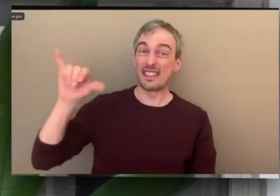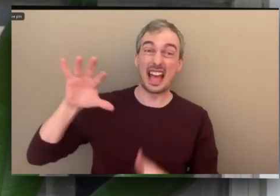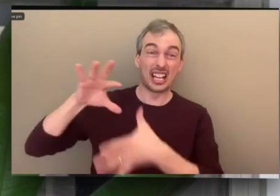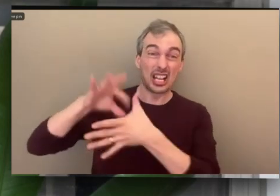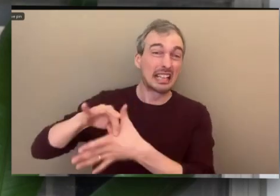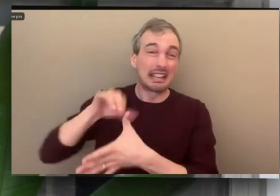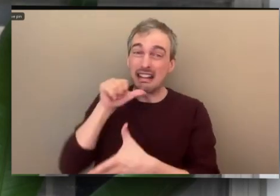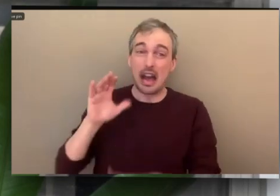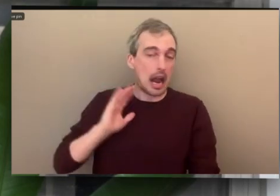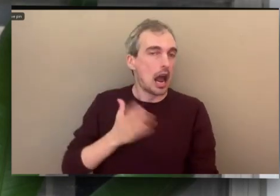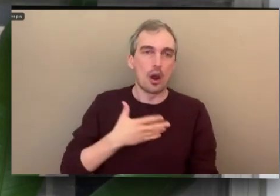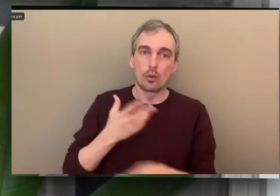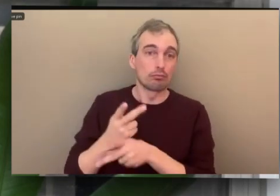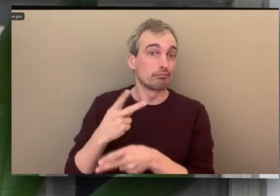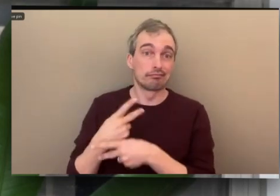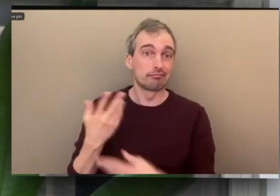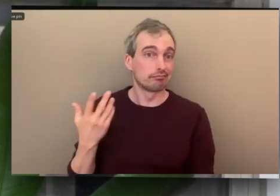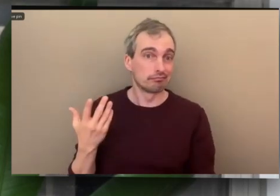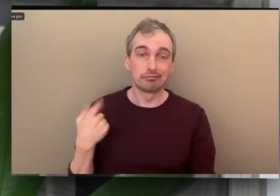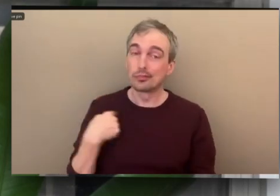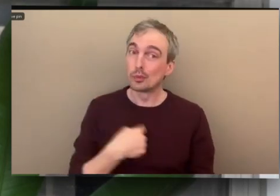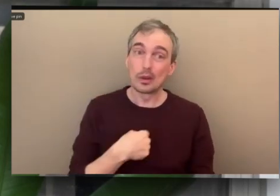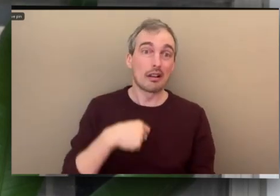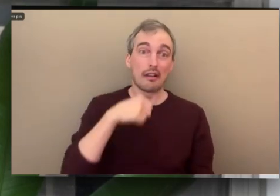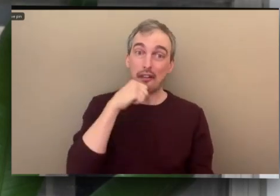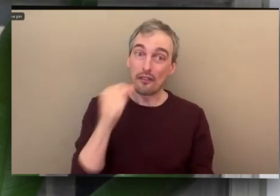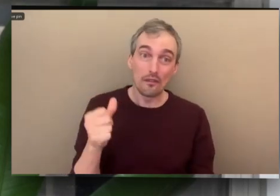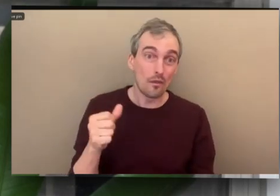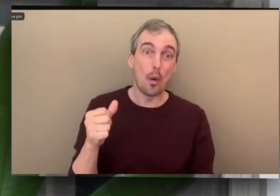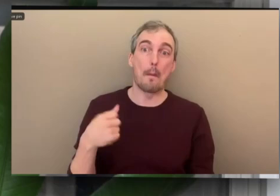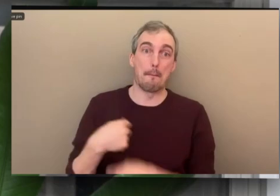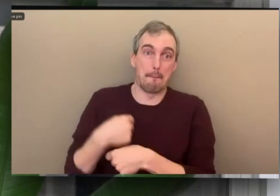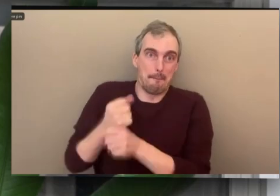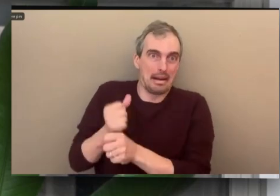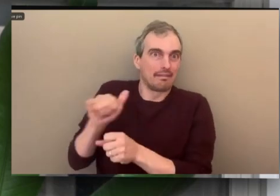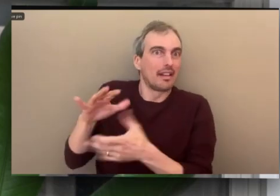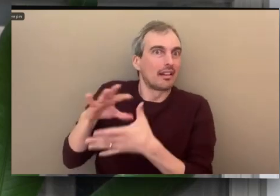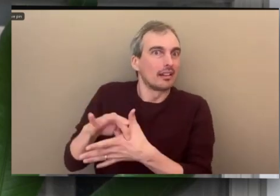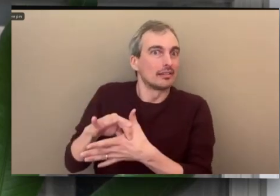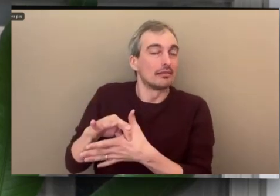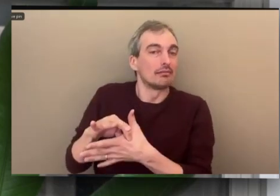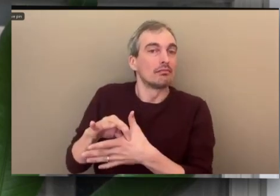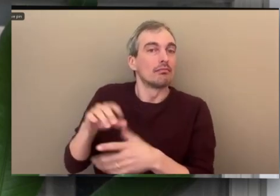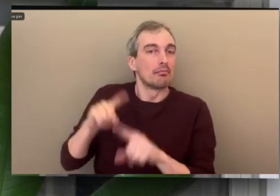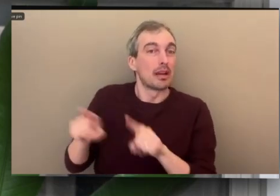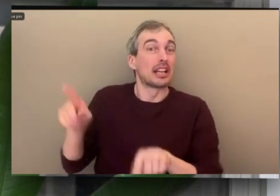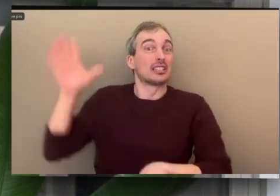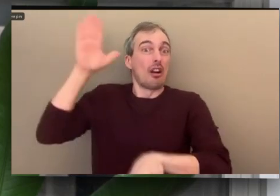We have to be accountable for it. Even though we're not. It's my job to go work back with whoever it may be. Don't care.